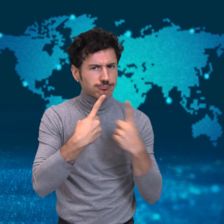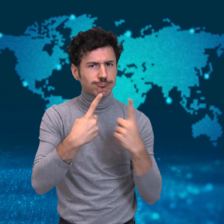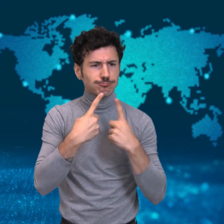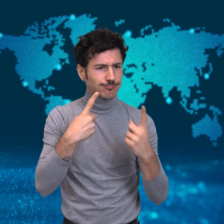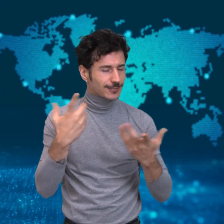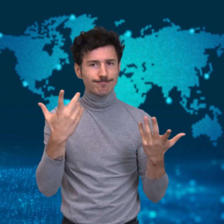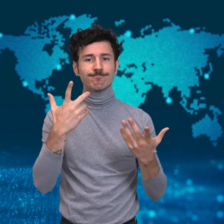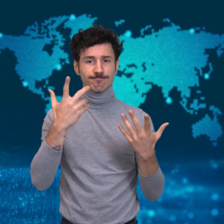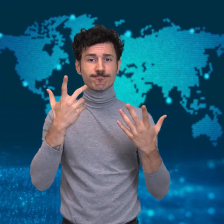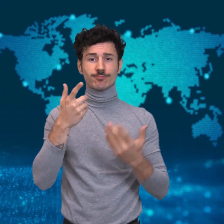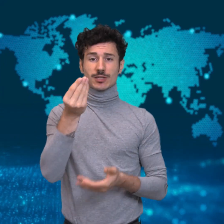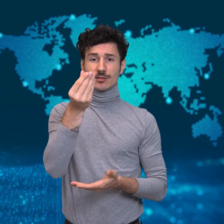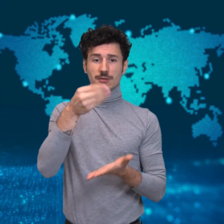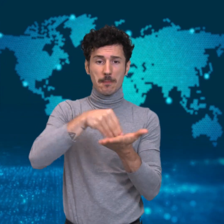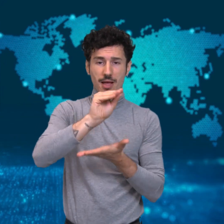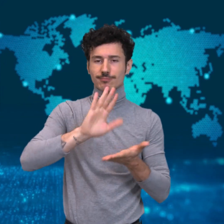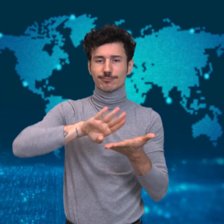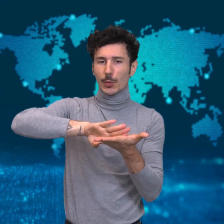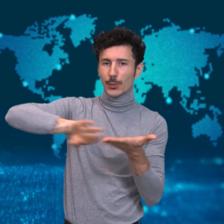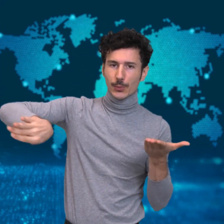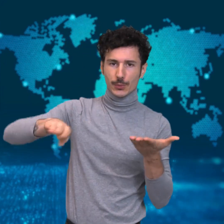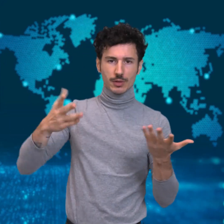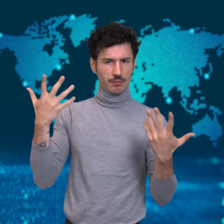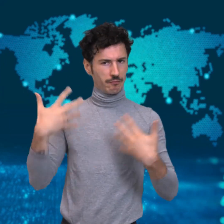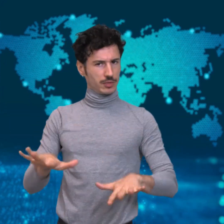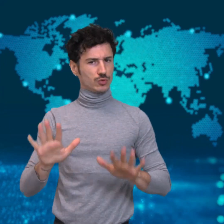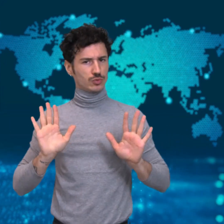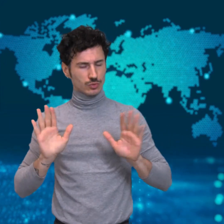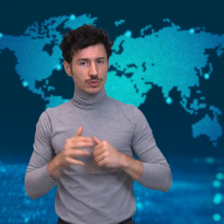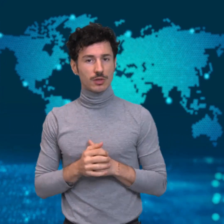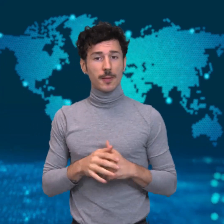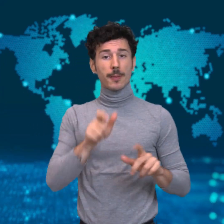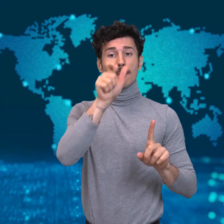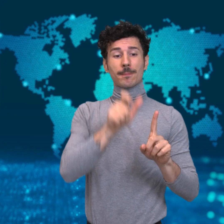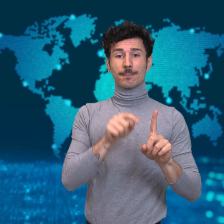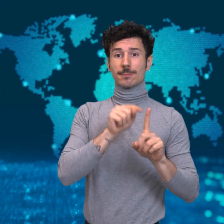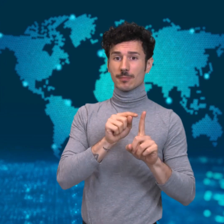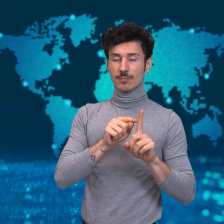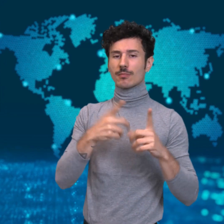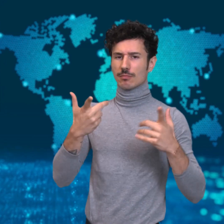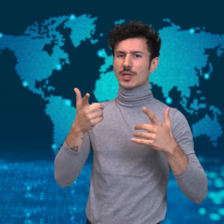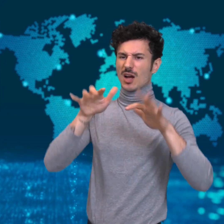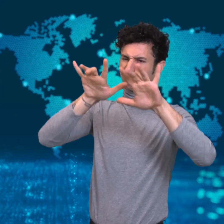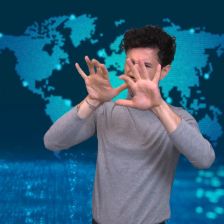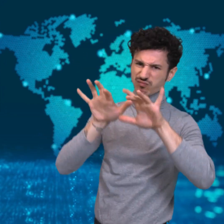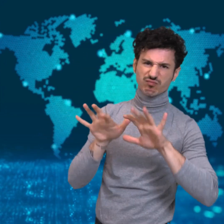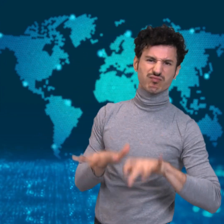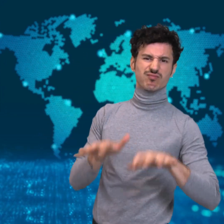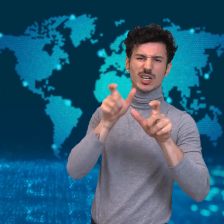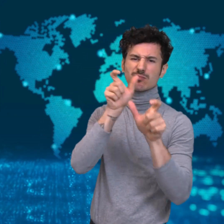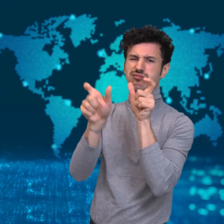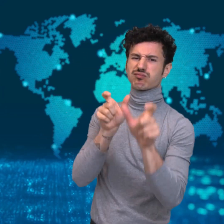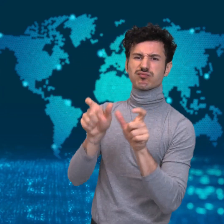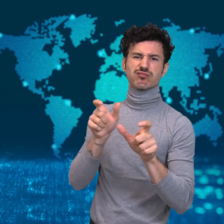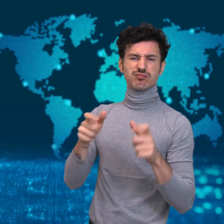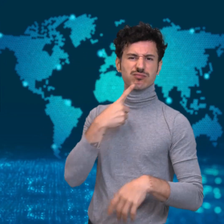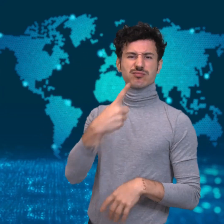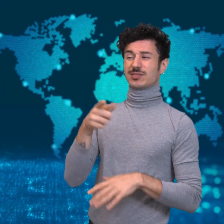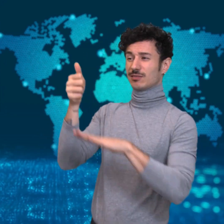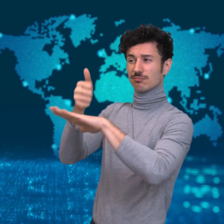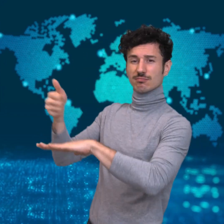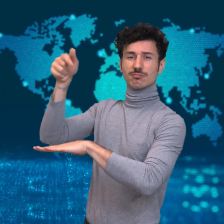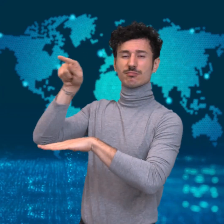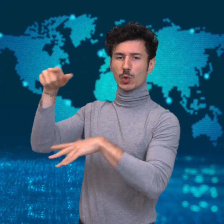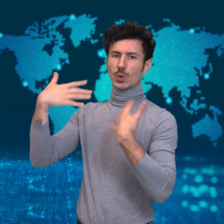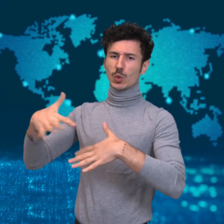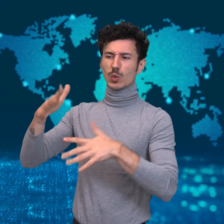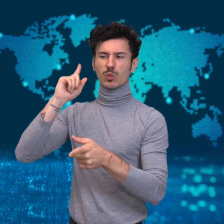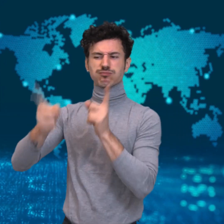Barnes explained that he wrote that management treated their staff like “slaves,”